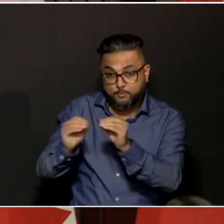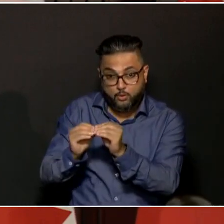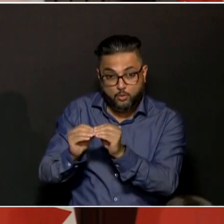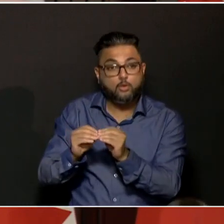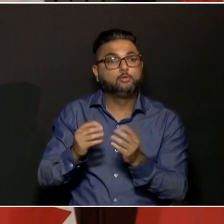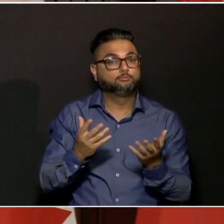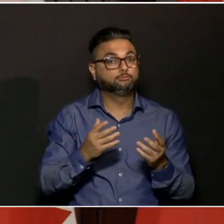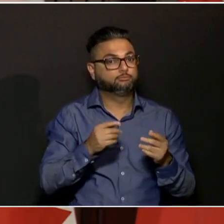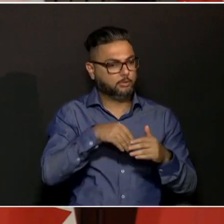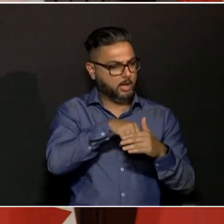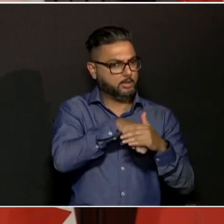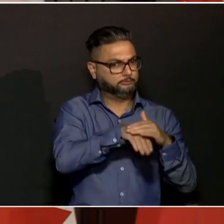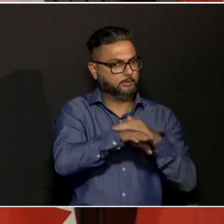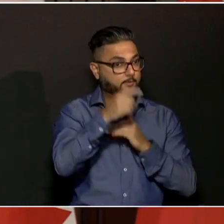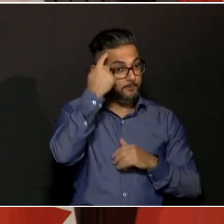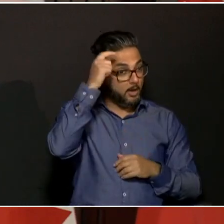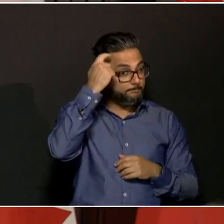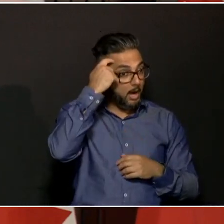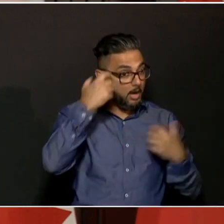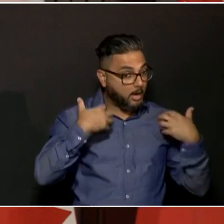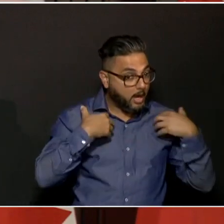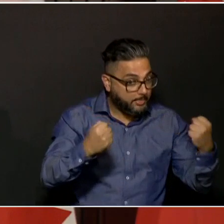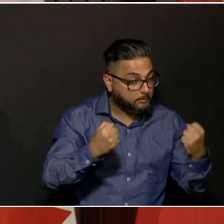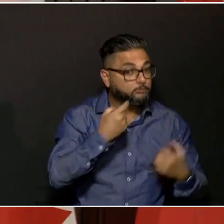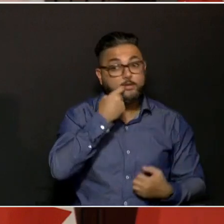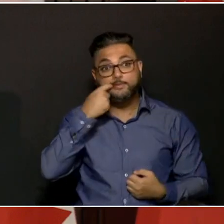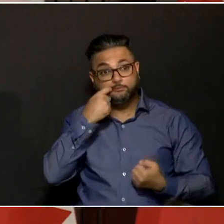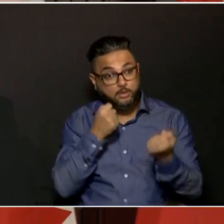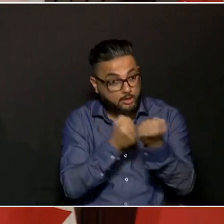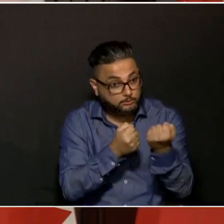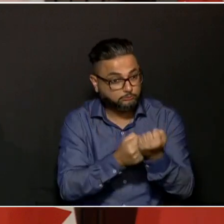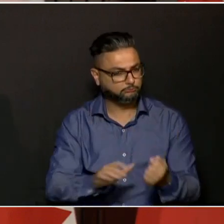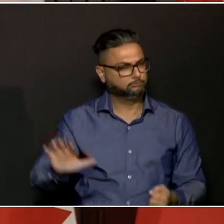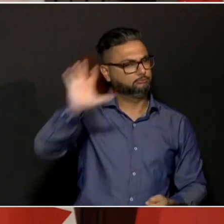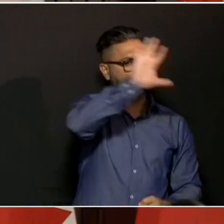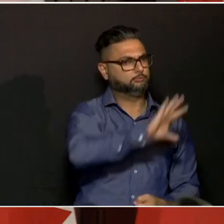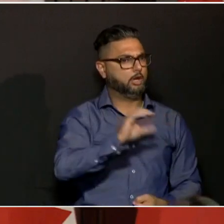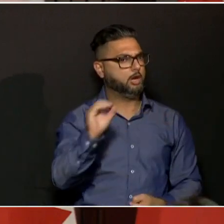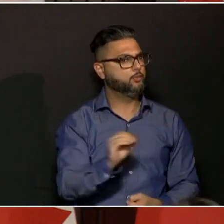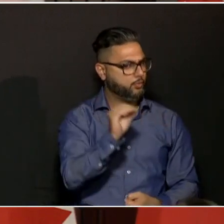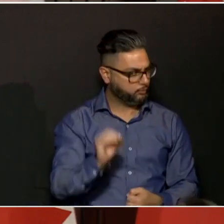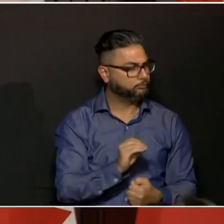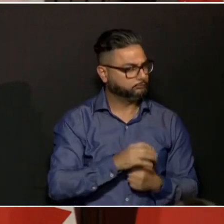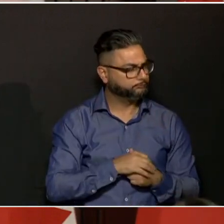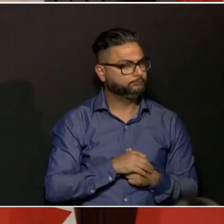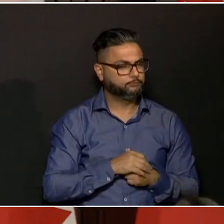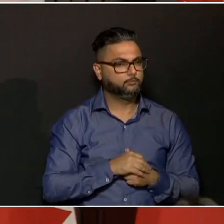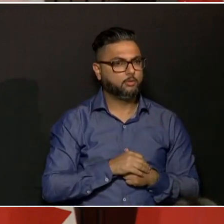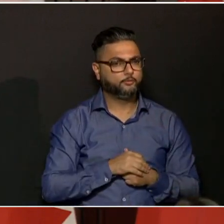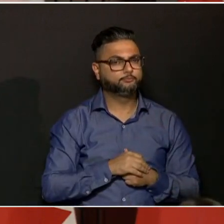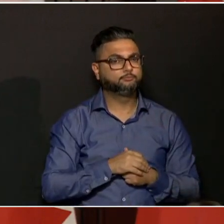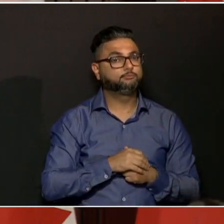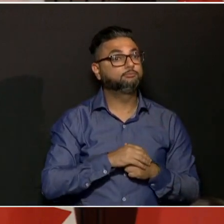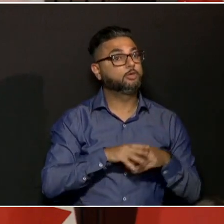by increasing availability of home care, for home care for patients, increasing access to mental health and addiction supports and optimizing delivery